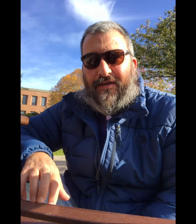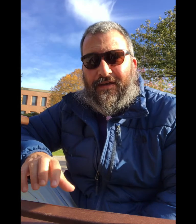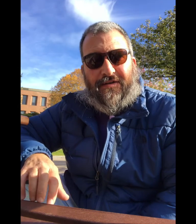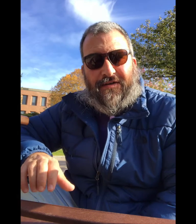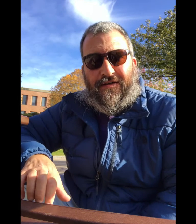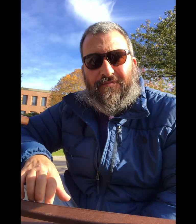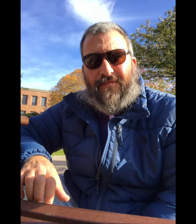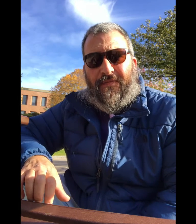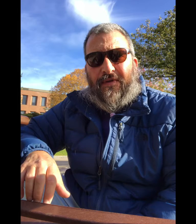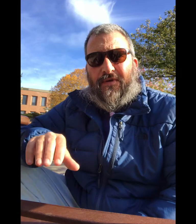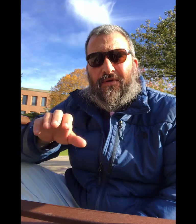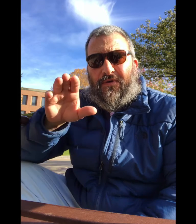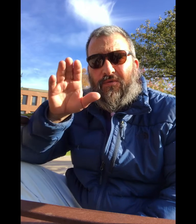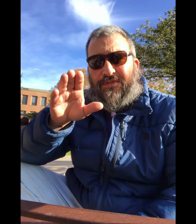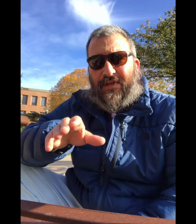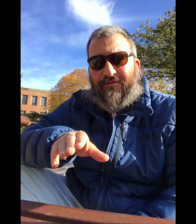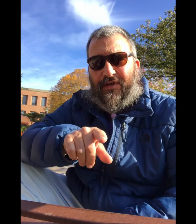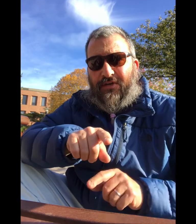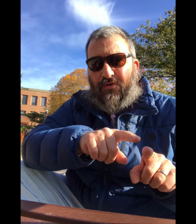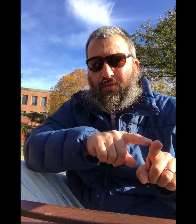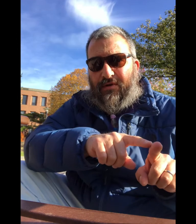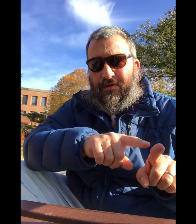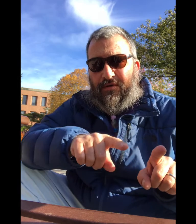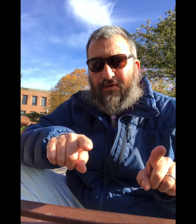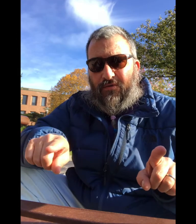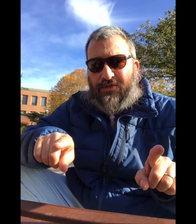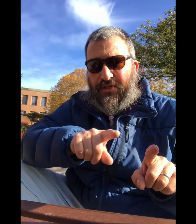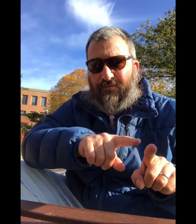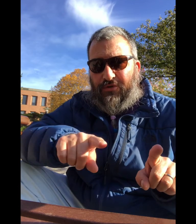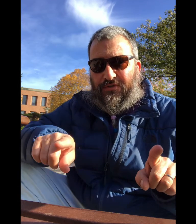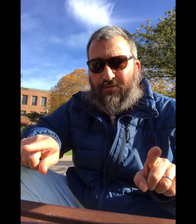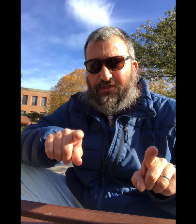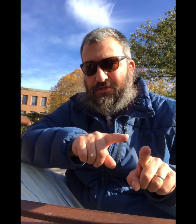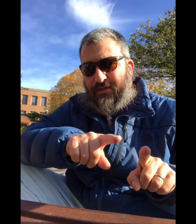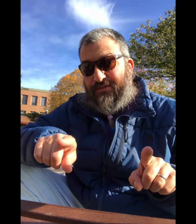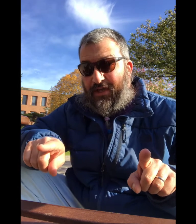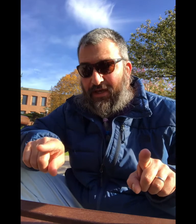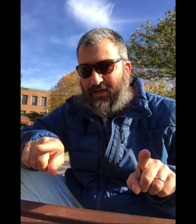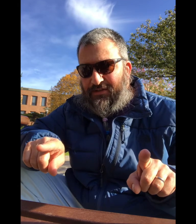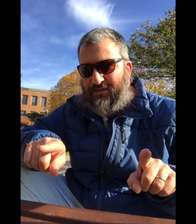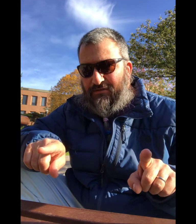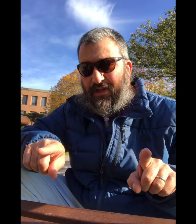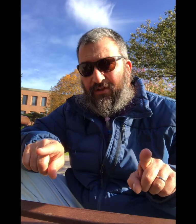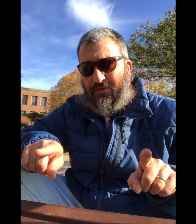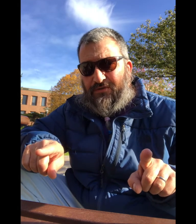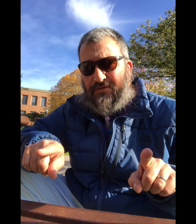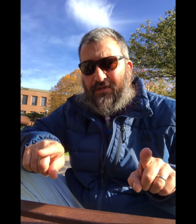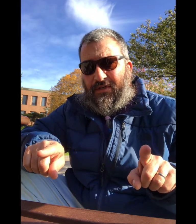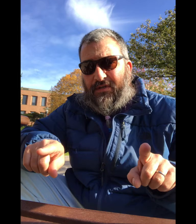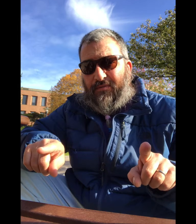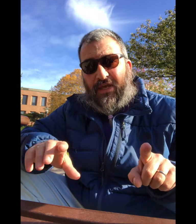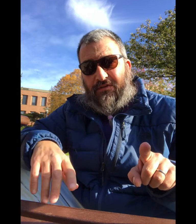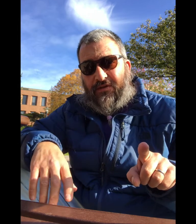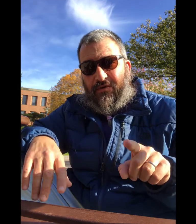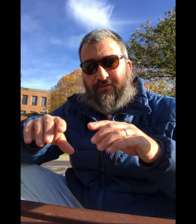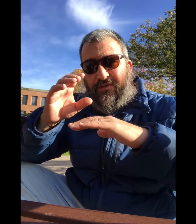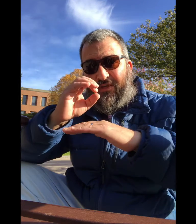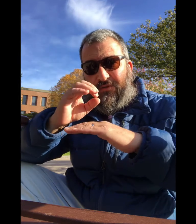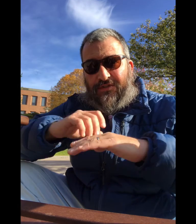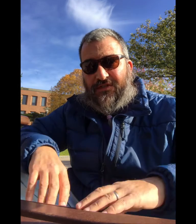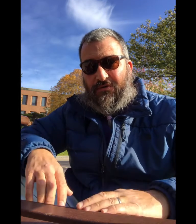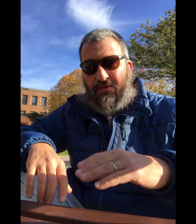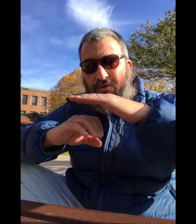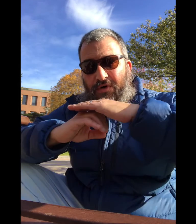And once they find where which inputs which let's say x values make the derivative equal to zero or